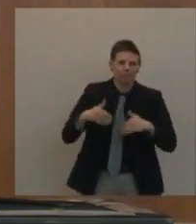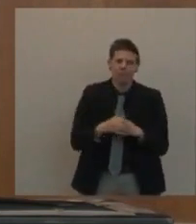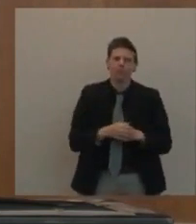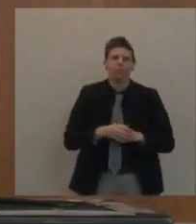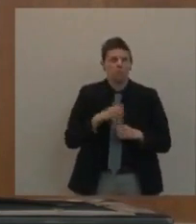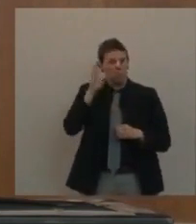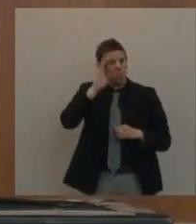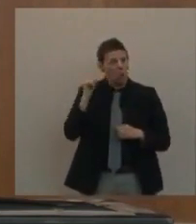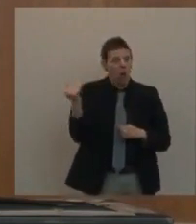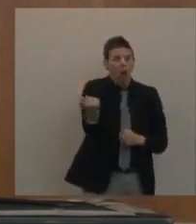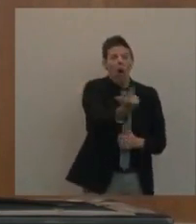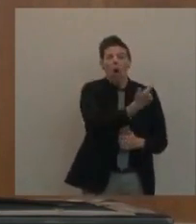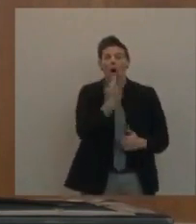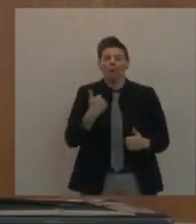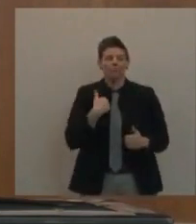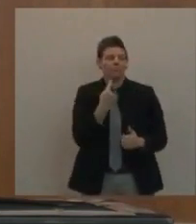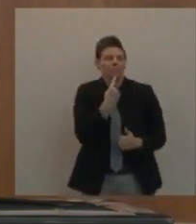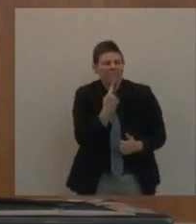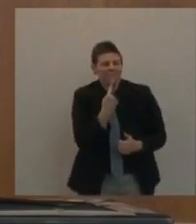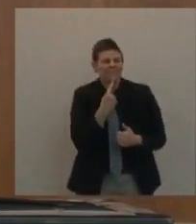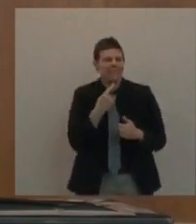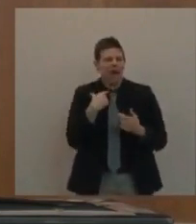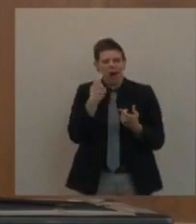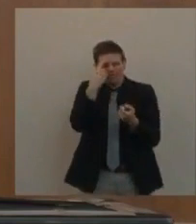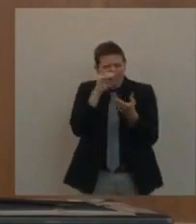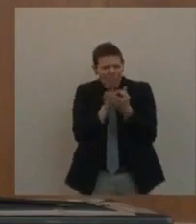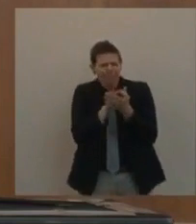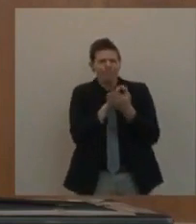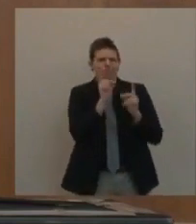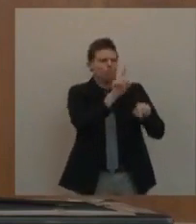PASTOR SKIP, YOU HAVE DONE AN INCREDIBLE JOB.